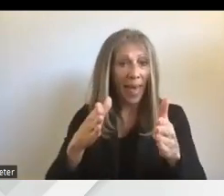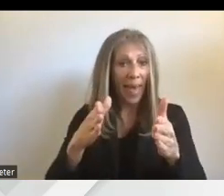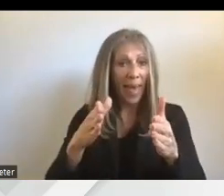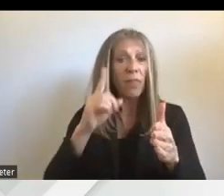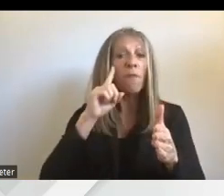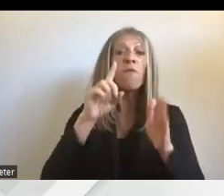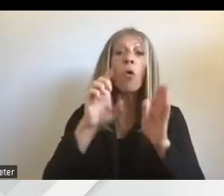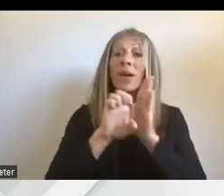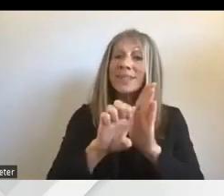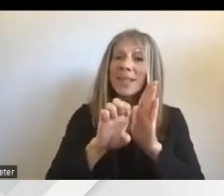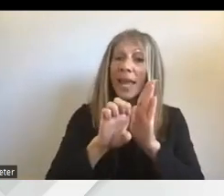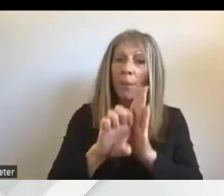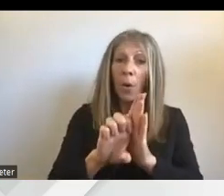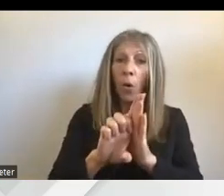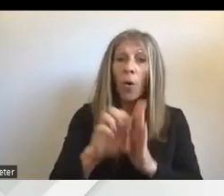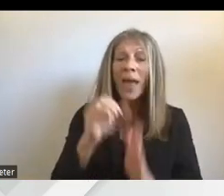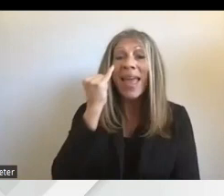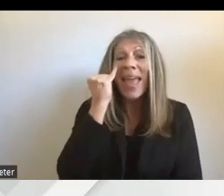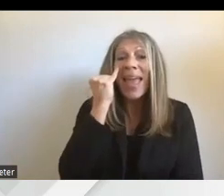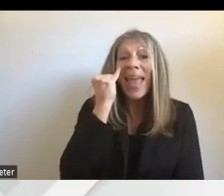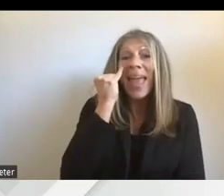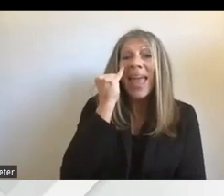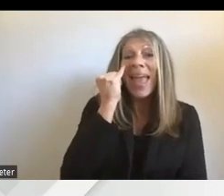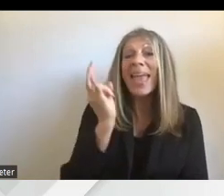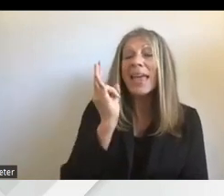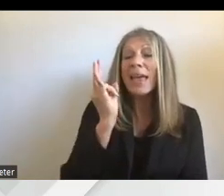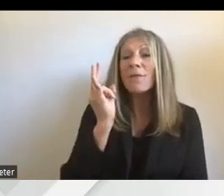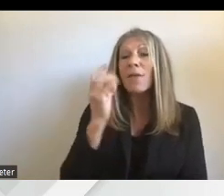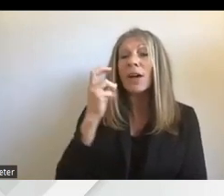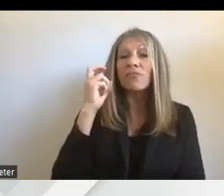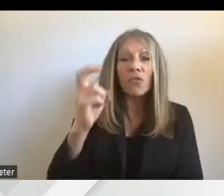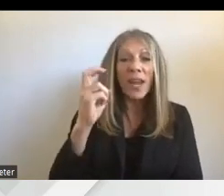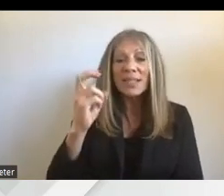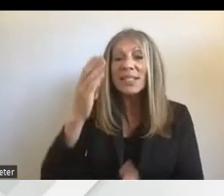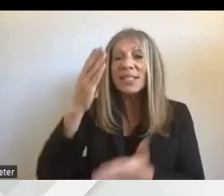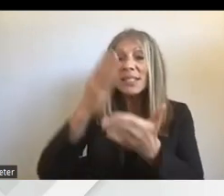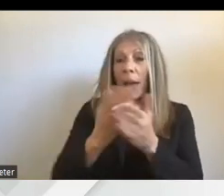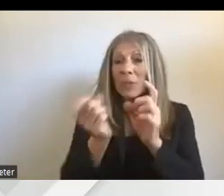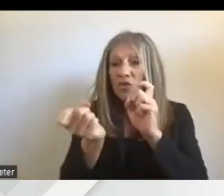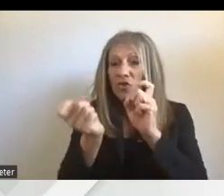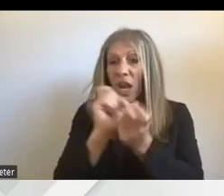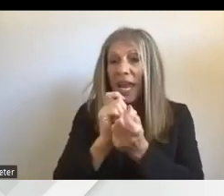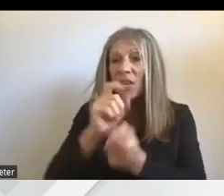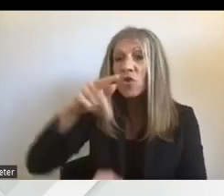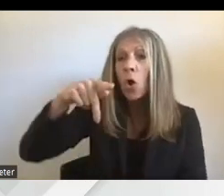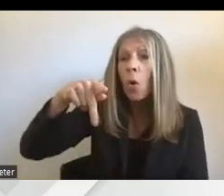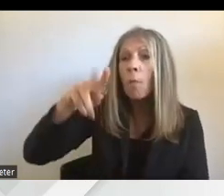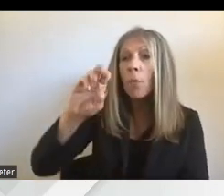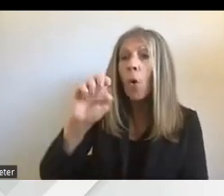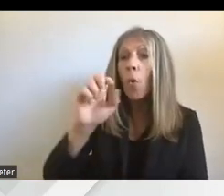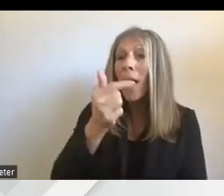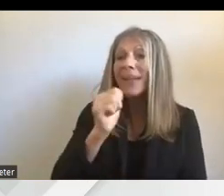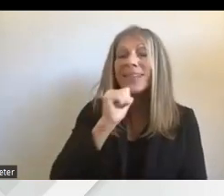For example, if a mid-block transit stop is altered, PROWAG does not require all the